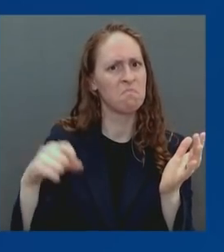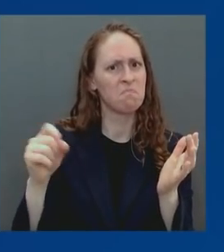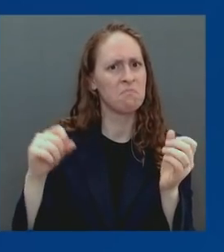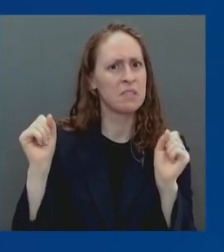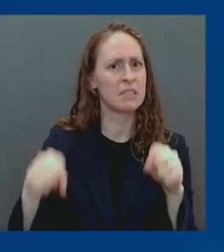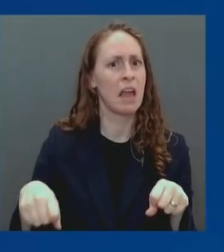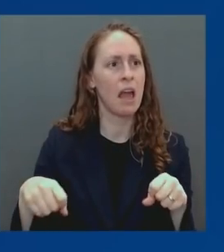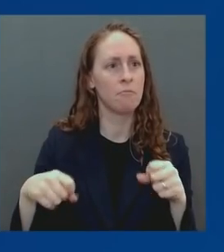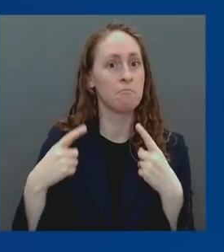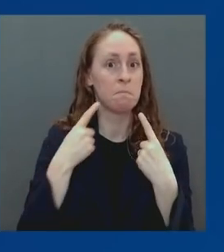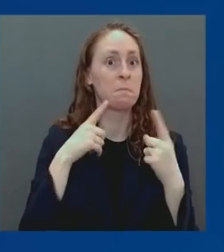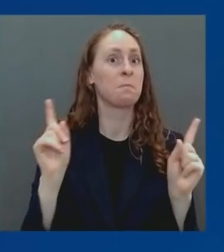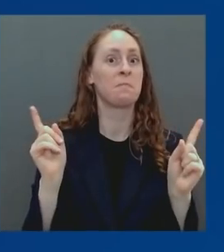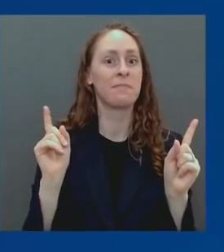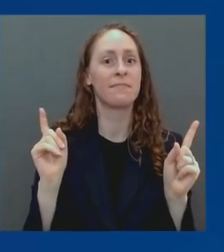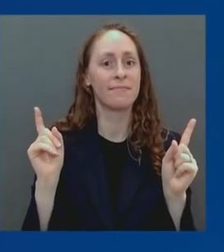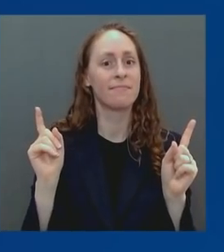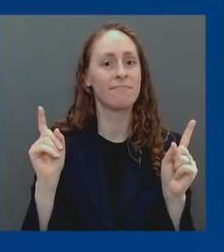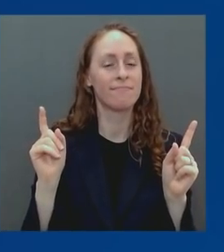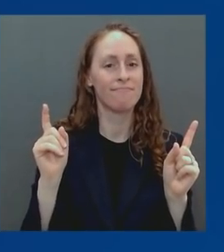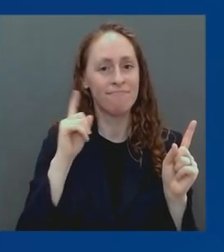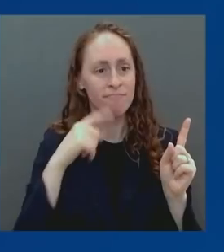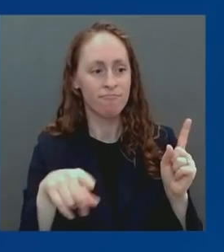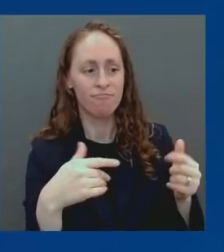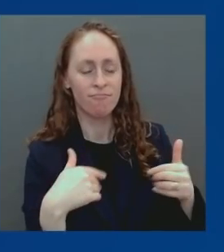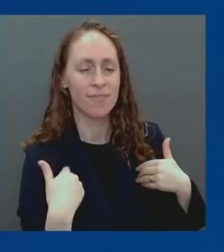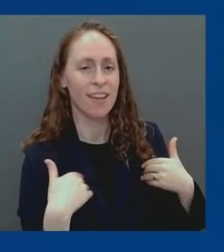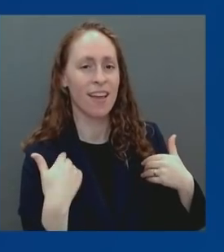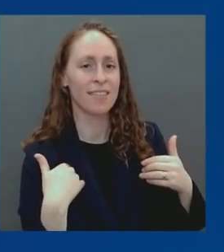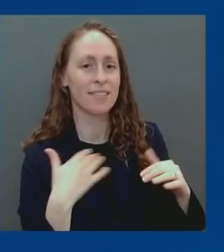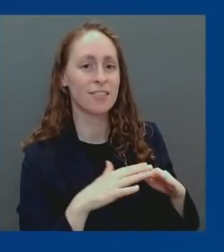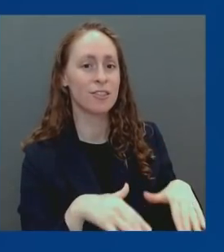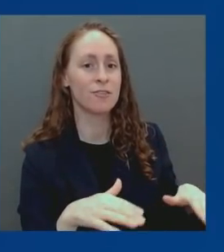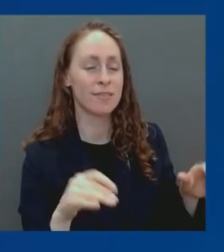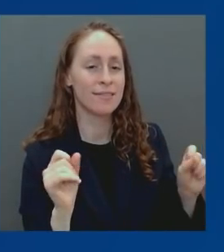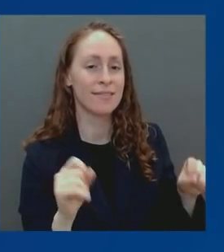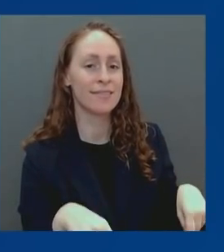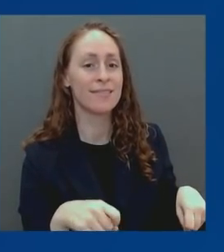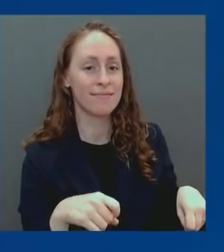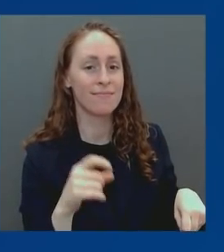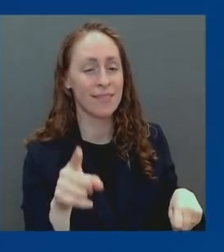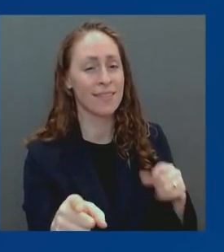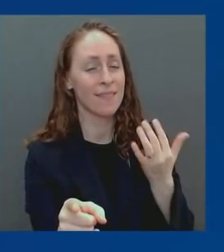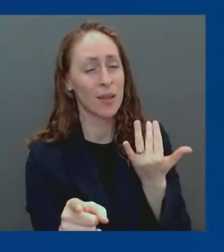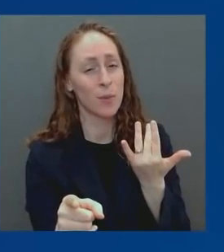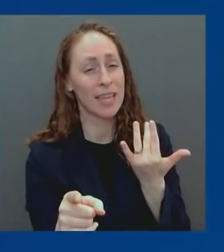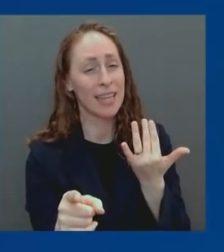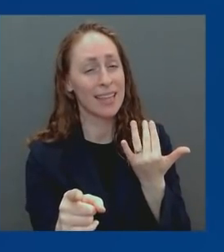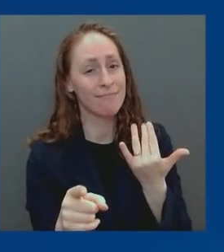and, ultimately, the CDC recommendation. Mr. Zients: Dr. Walensky? Dr. Walensky: Yeah, great. Thank you, Meg, for that question.